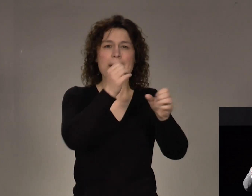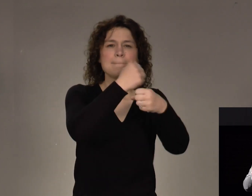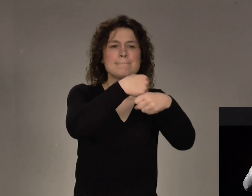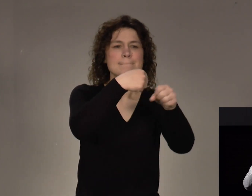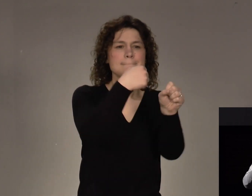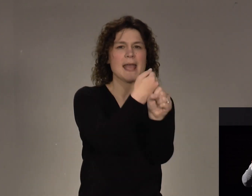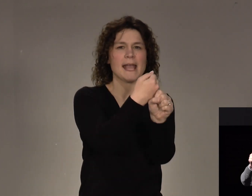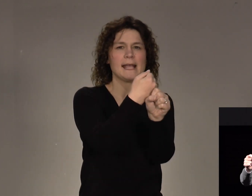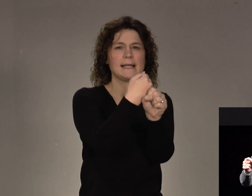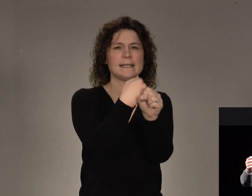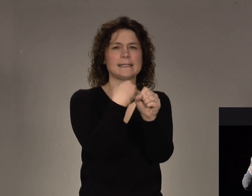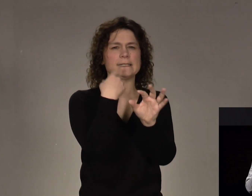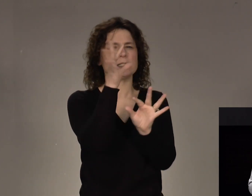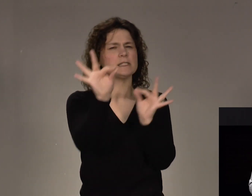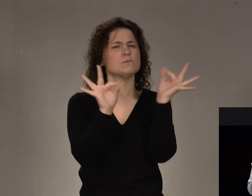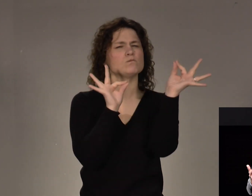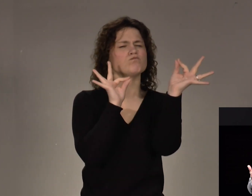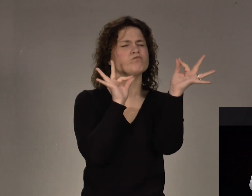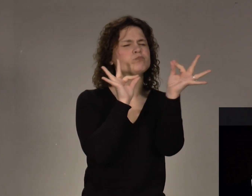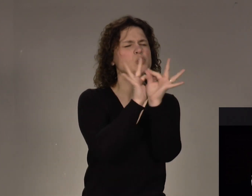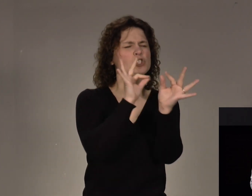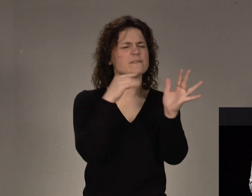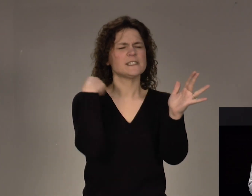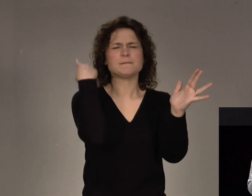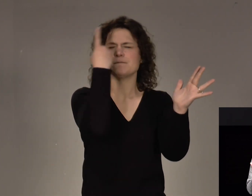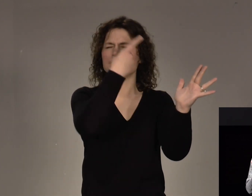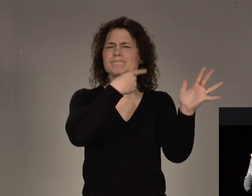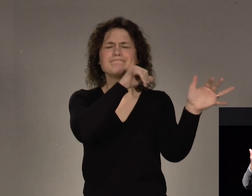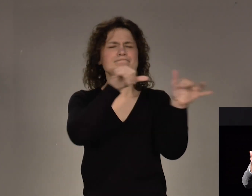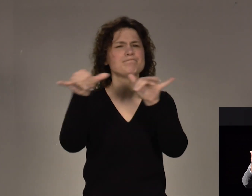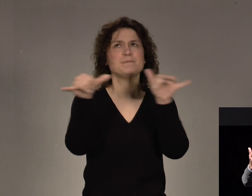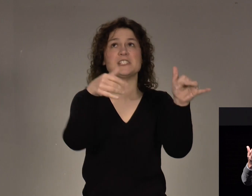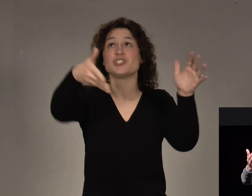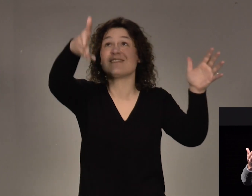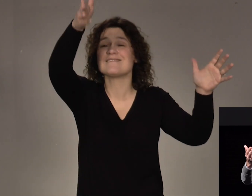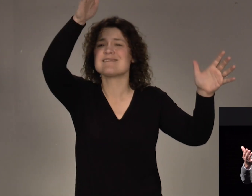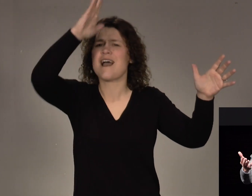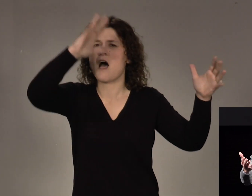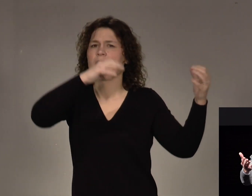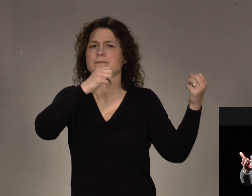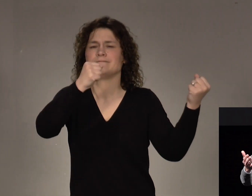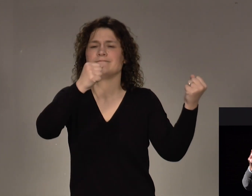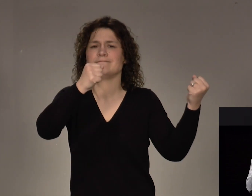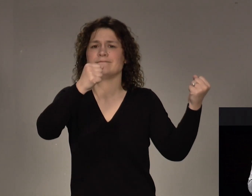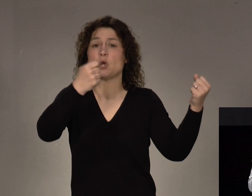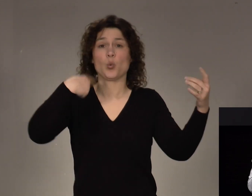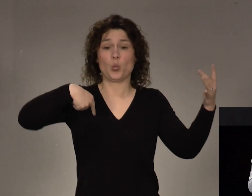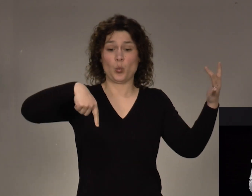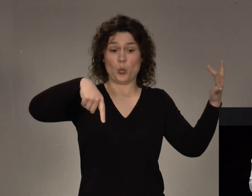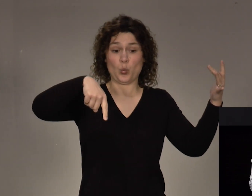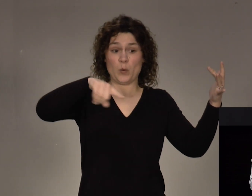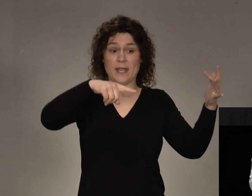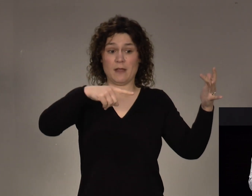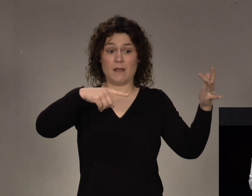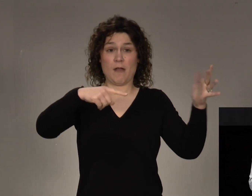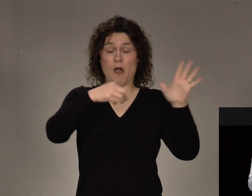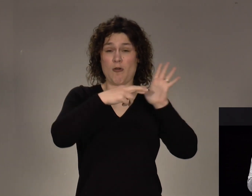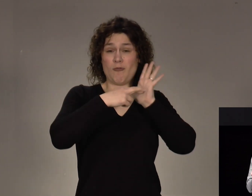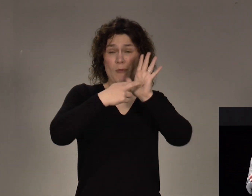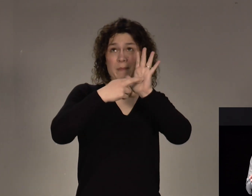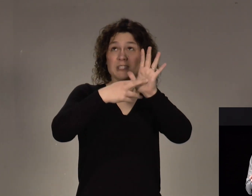of God." We are "image-bearers" of the Almighty. We are icons of the Almighty.